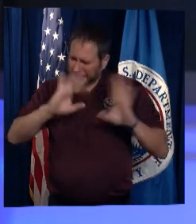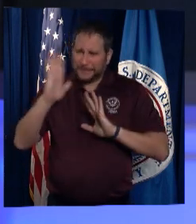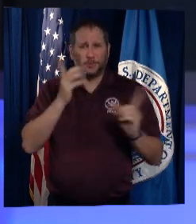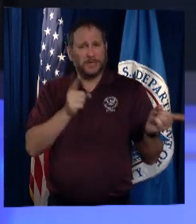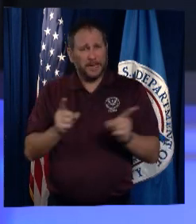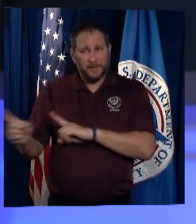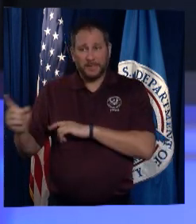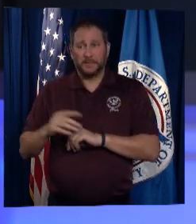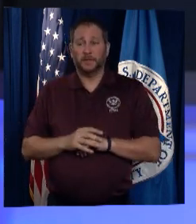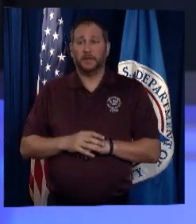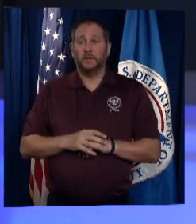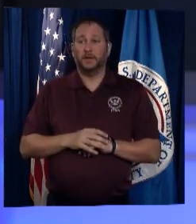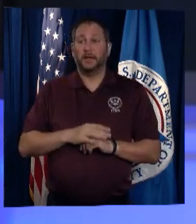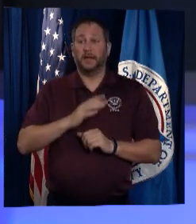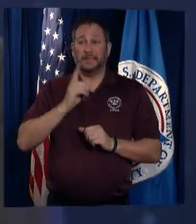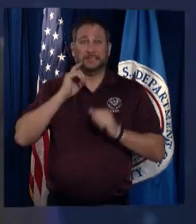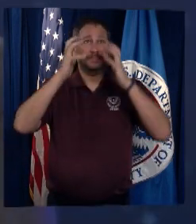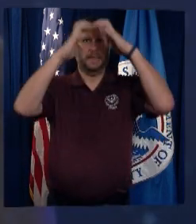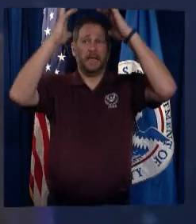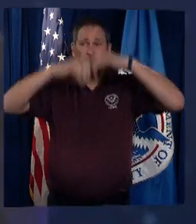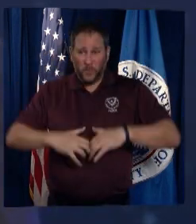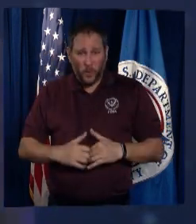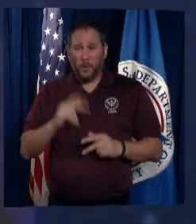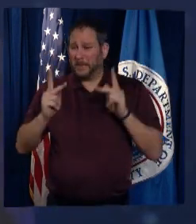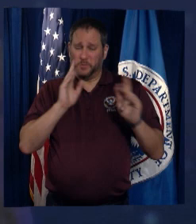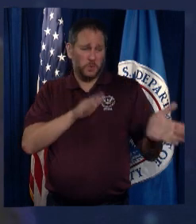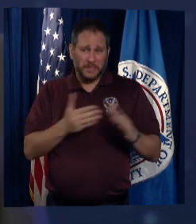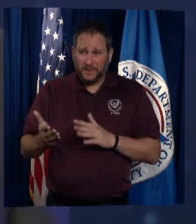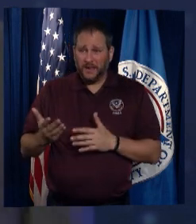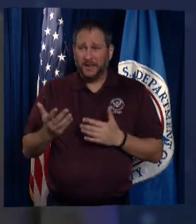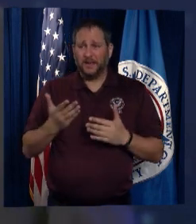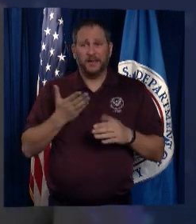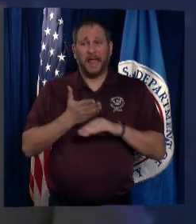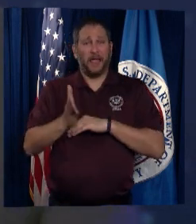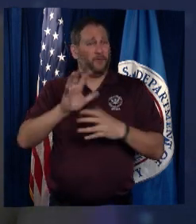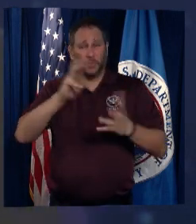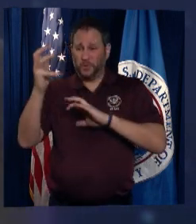overwhelming. If it isn't overwhelming, we call it an inconvenience or perhaps an